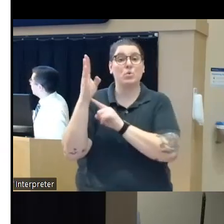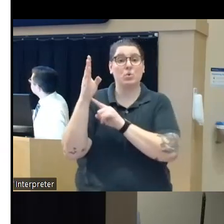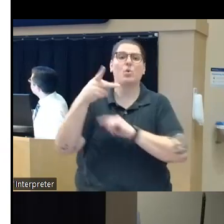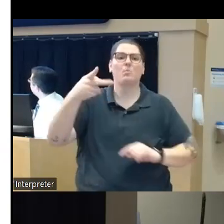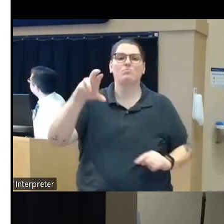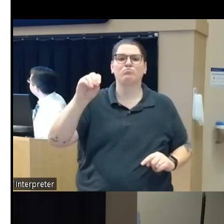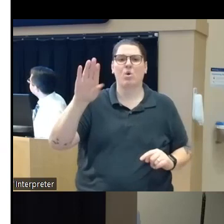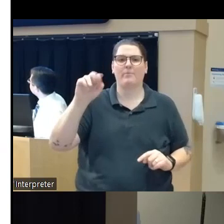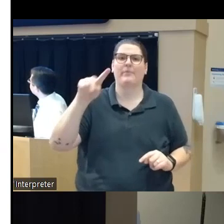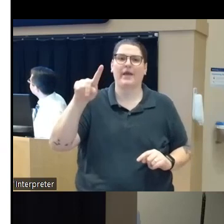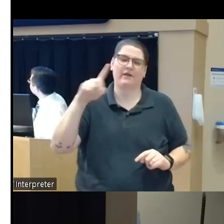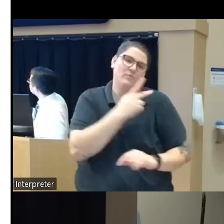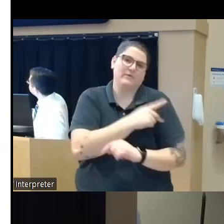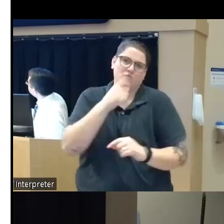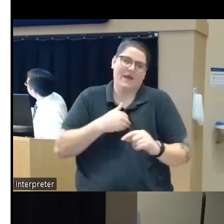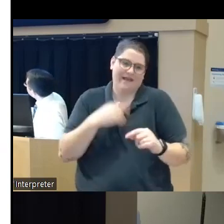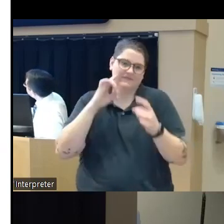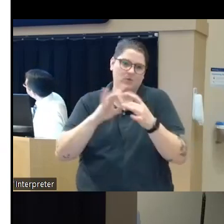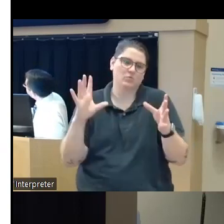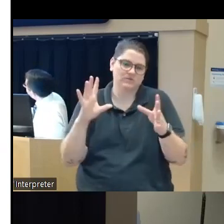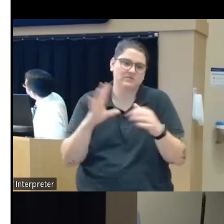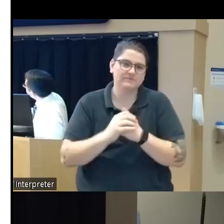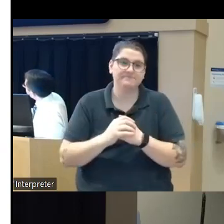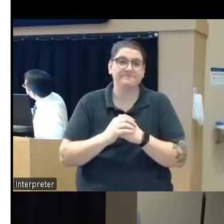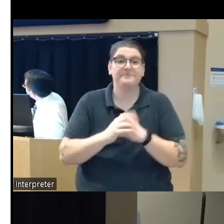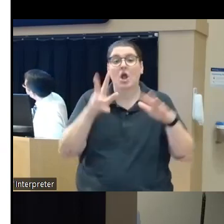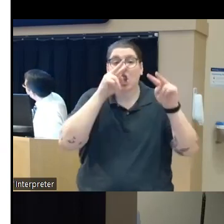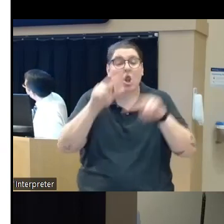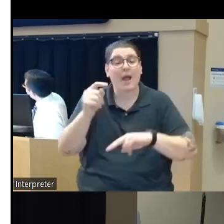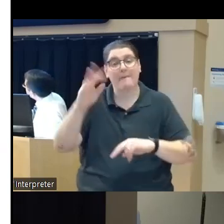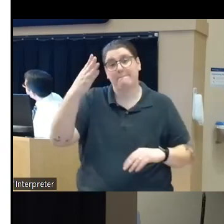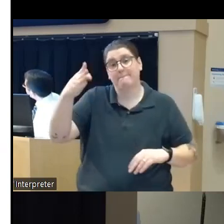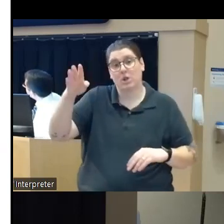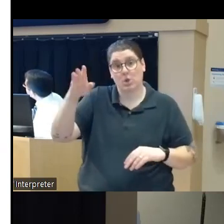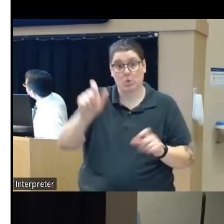bands or their psycho patients with psychosis and if you look at the blue markers here on the